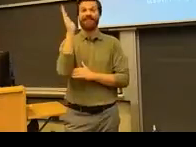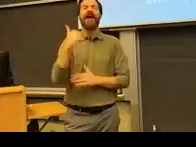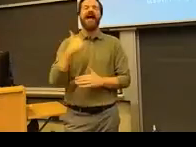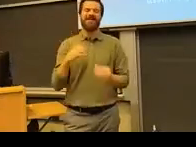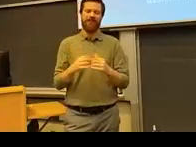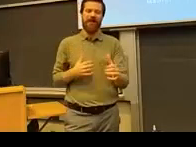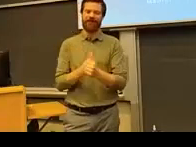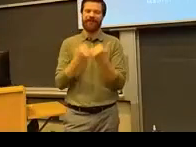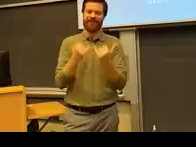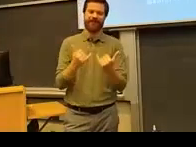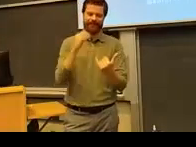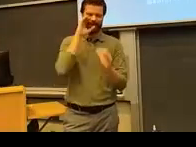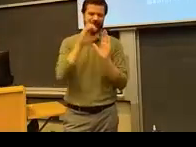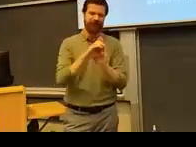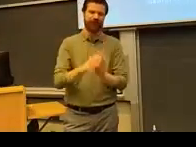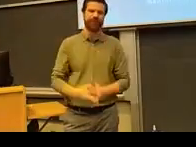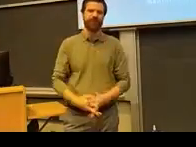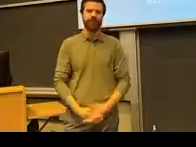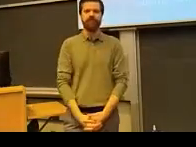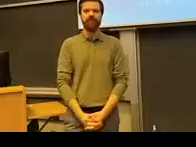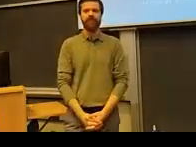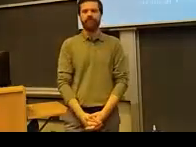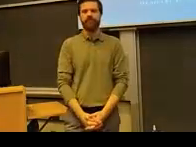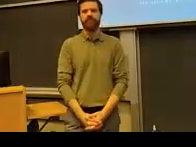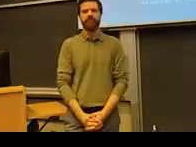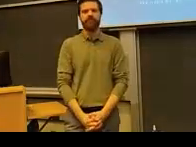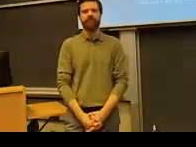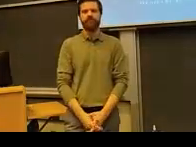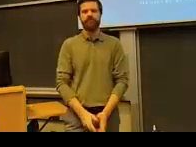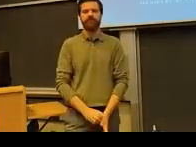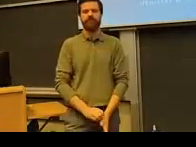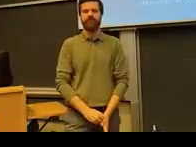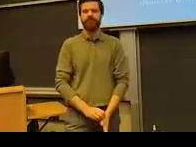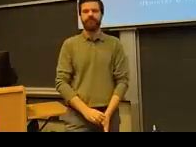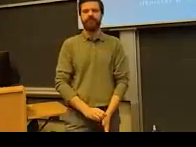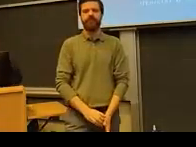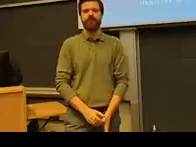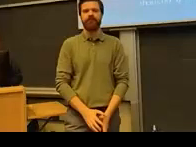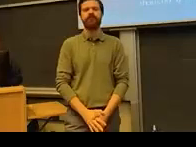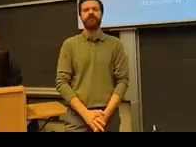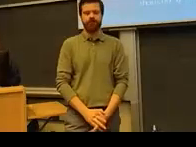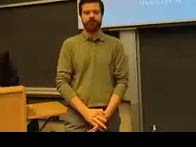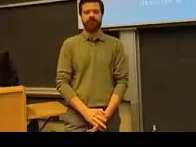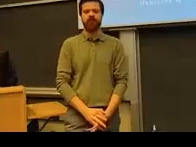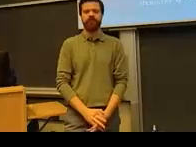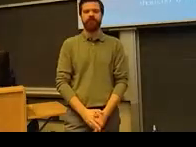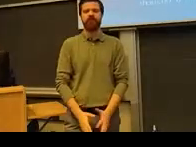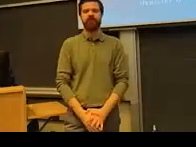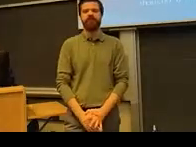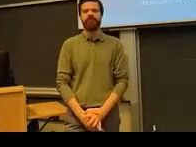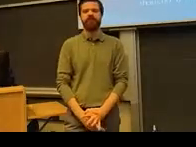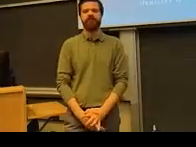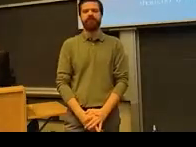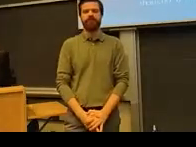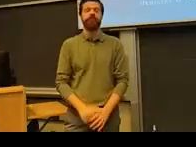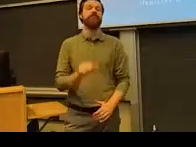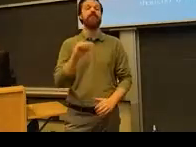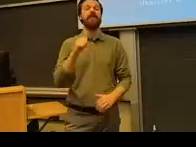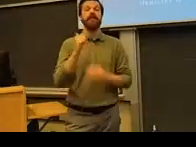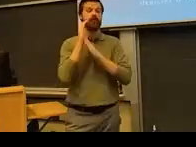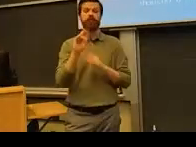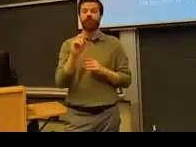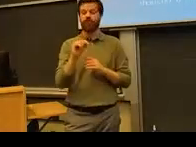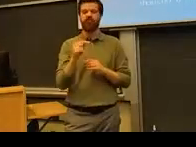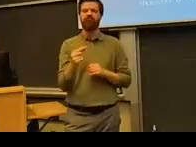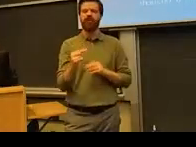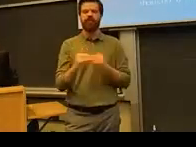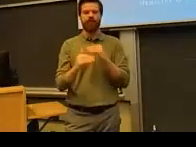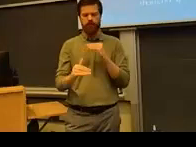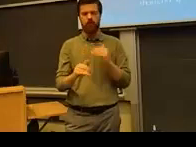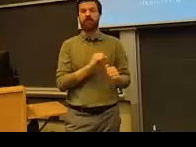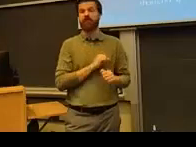you so it's a 10 bed uh unit on the ground floor of the hospital we're staffed by uh a